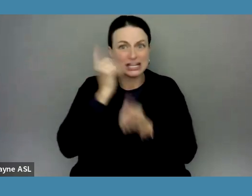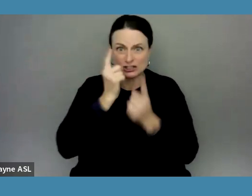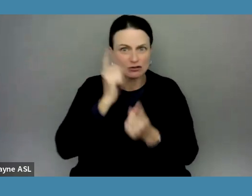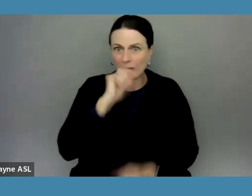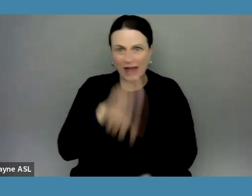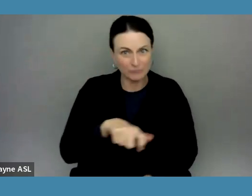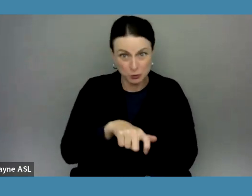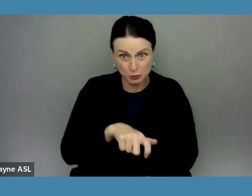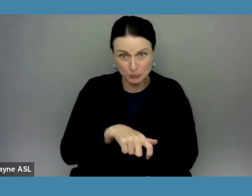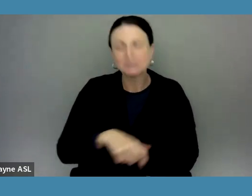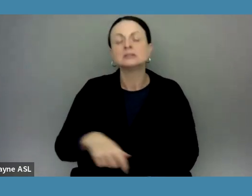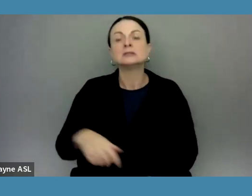by the Office of Fair Hearing.